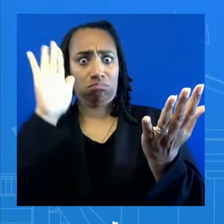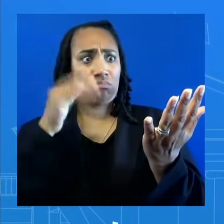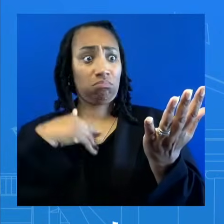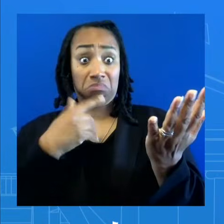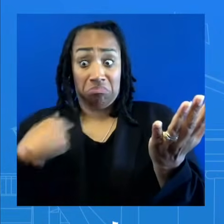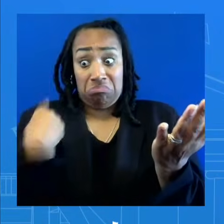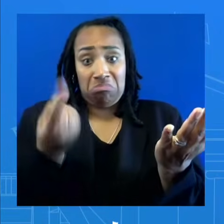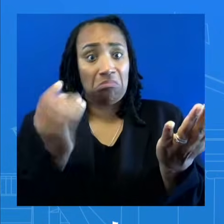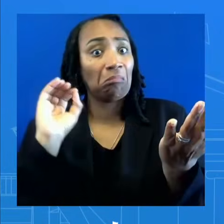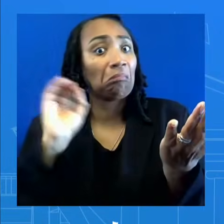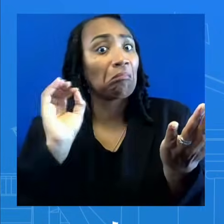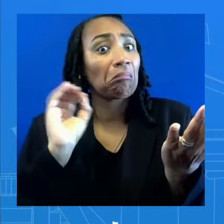if you're traveling overseas,